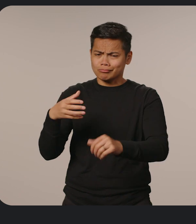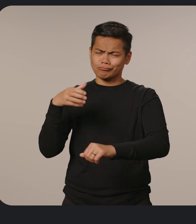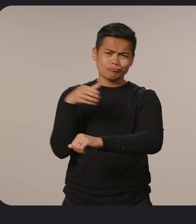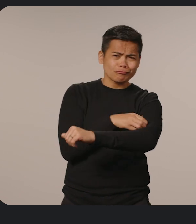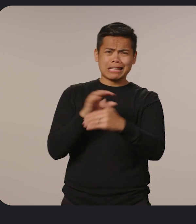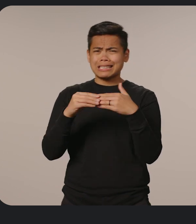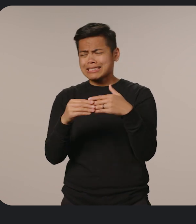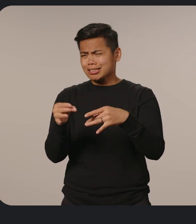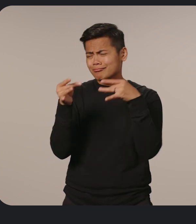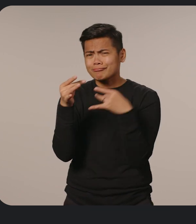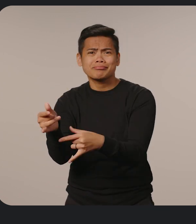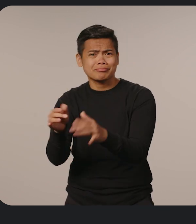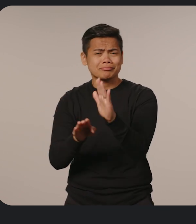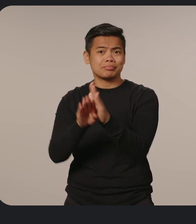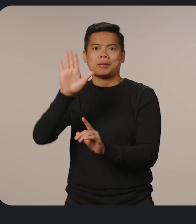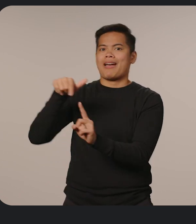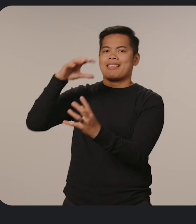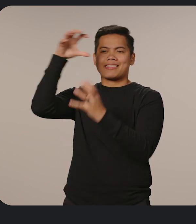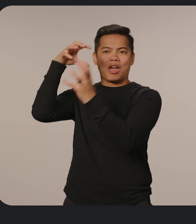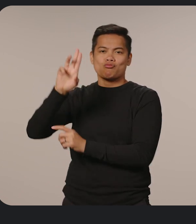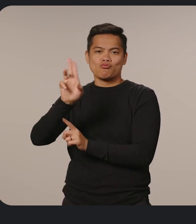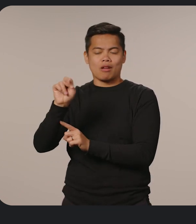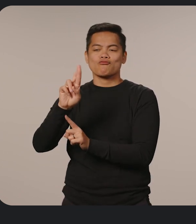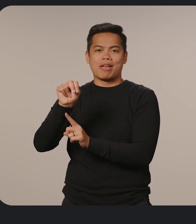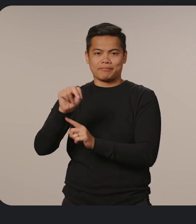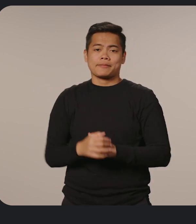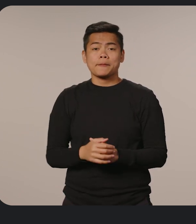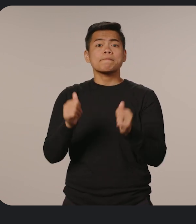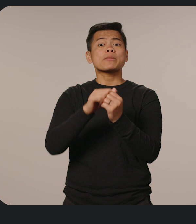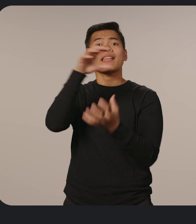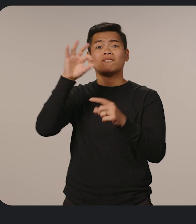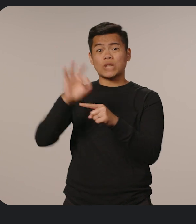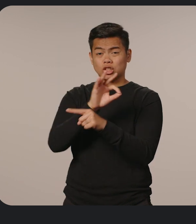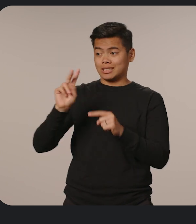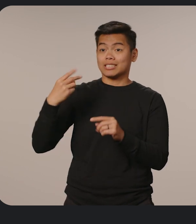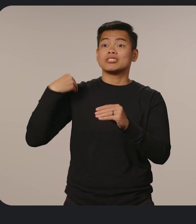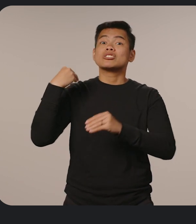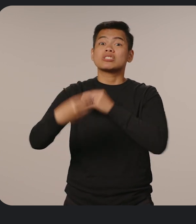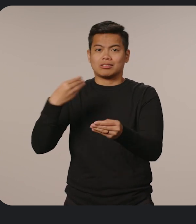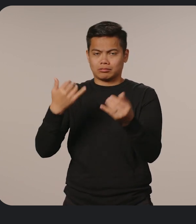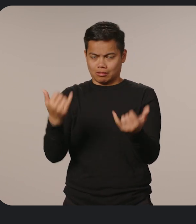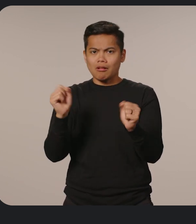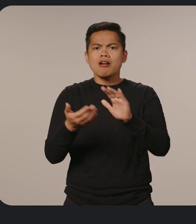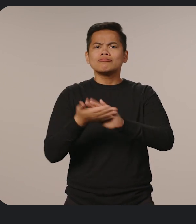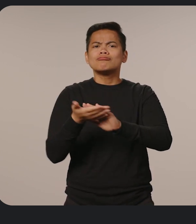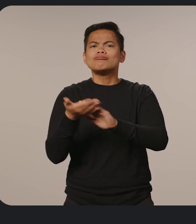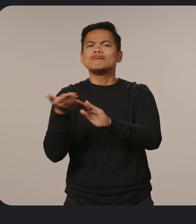efficient way to run your functions on the prime by Cloud run we called function second generation you